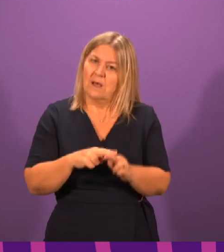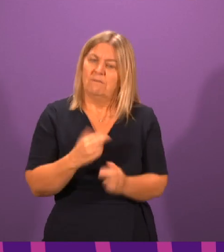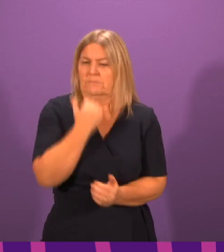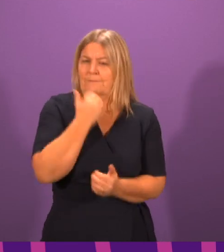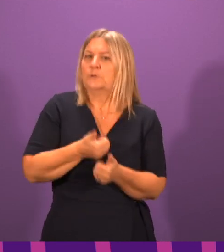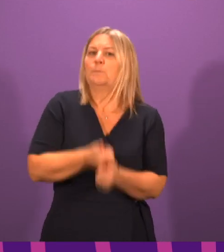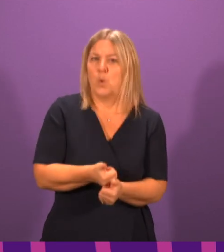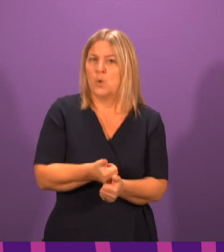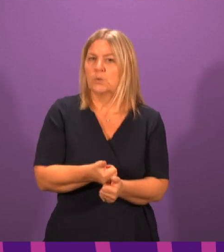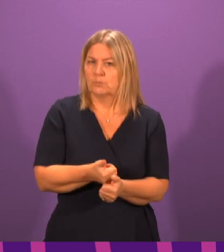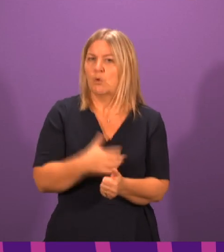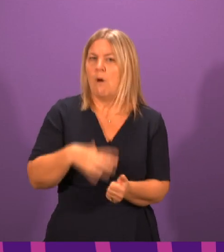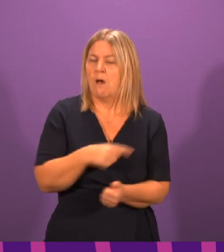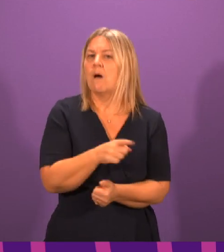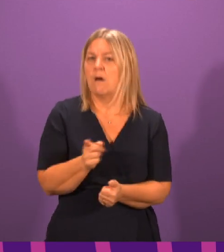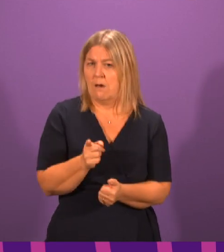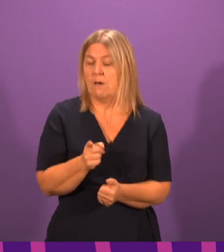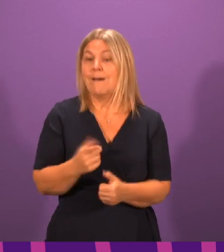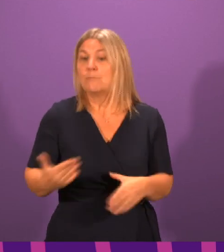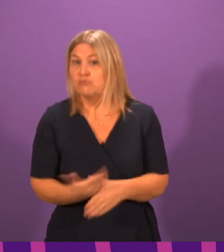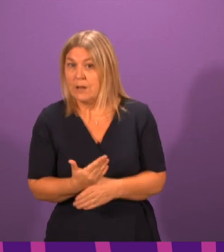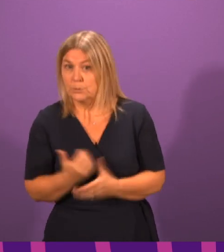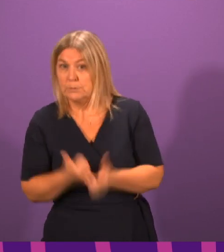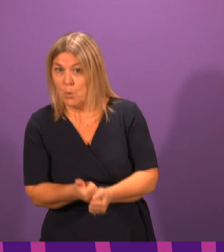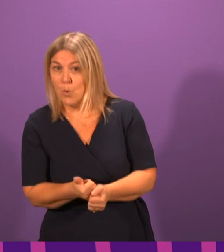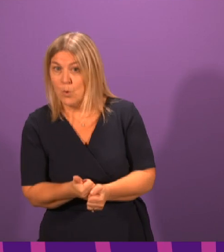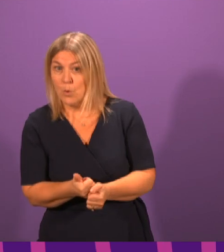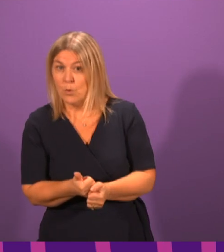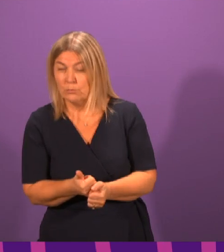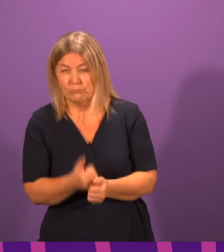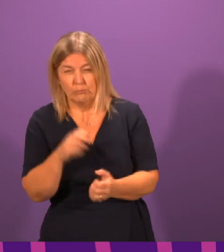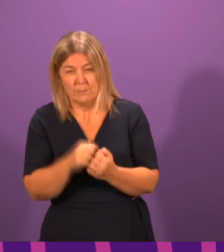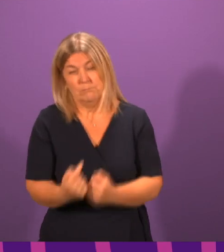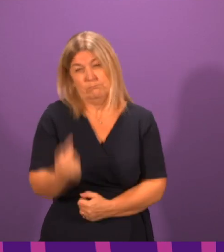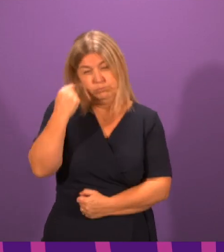I intend that all the practical on-the-ground support that we saw in the early phase remains